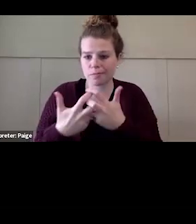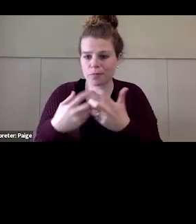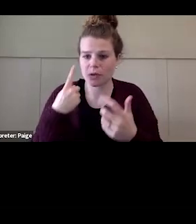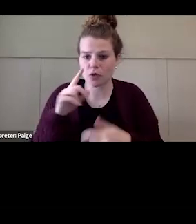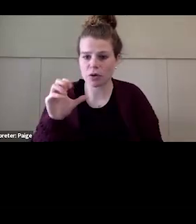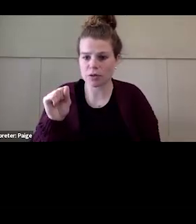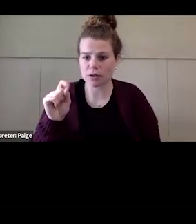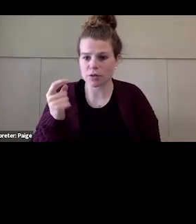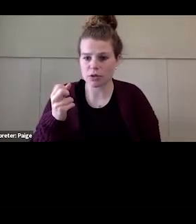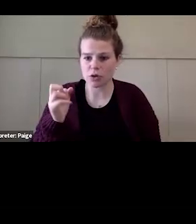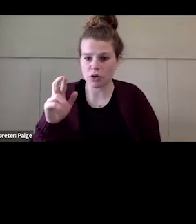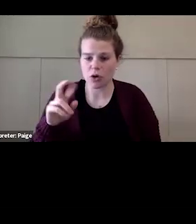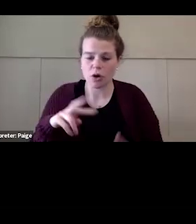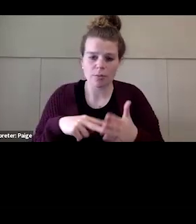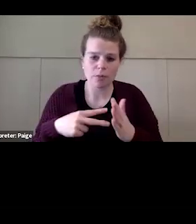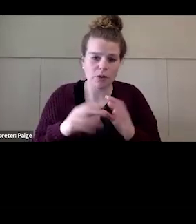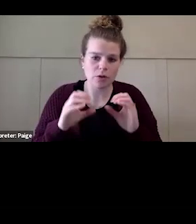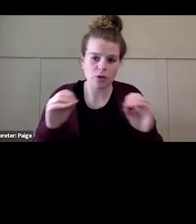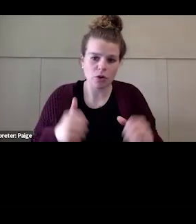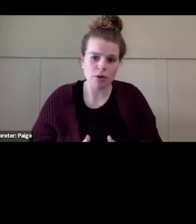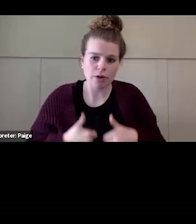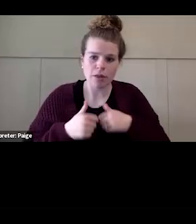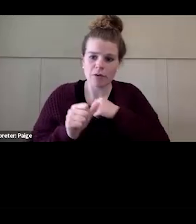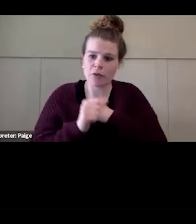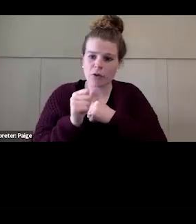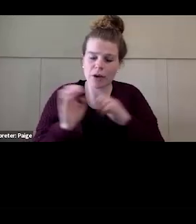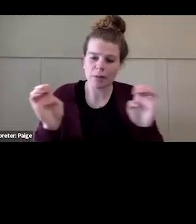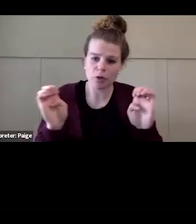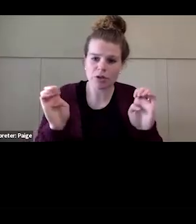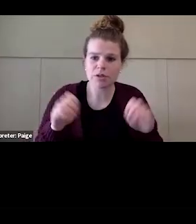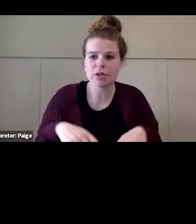meaning there is no life-threatening emergency, no need for an ambulance,